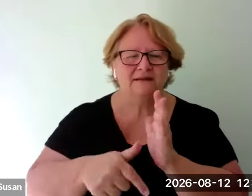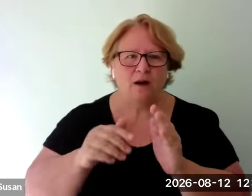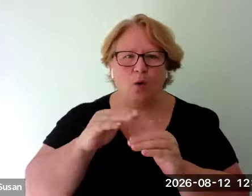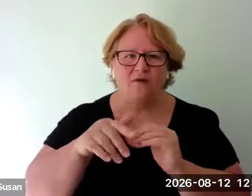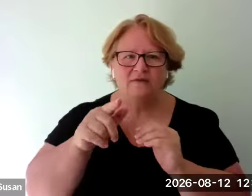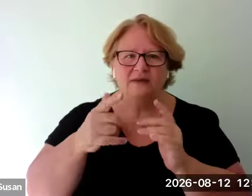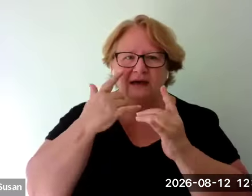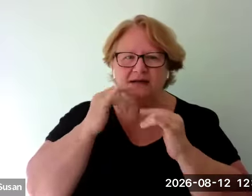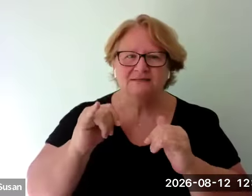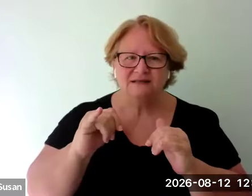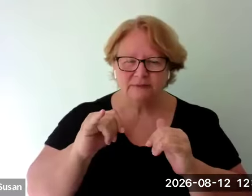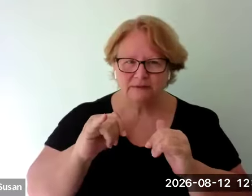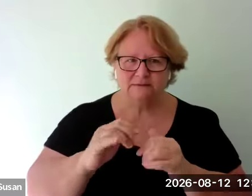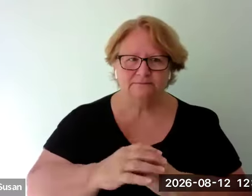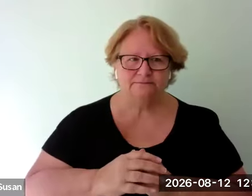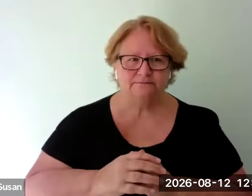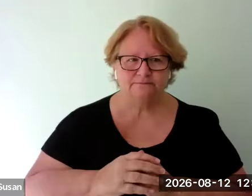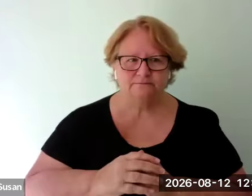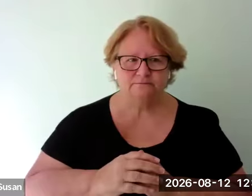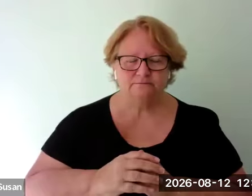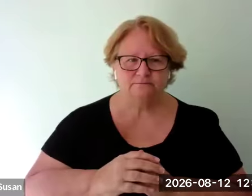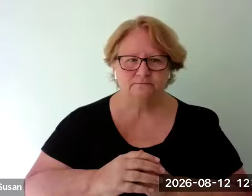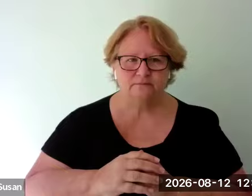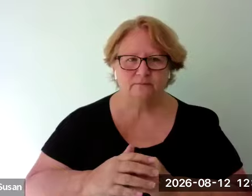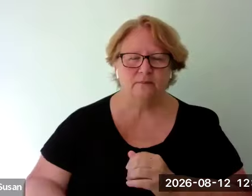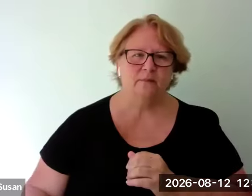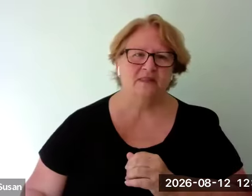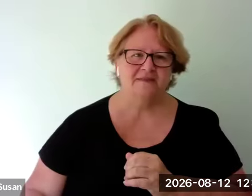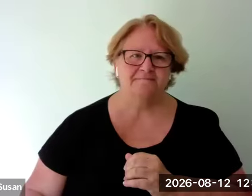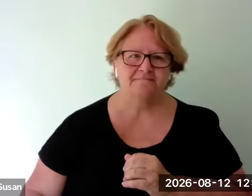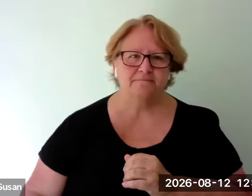All right. So I'm going to talk a little bit more in